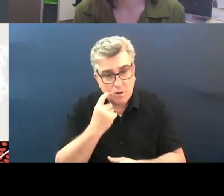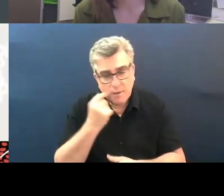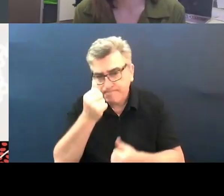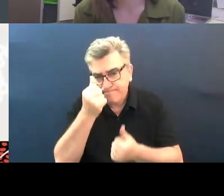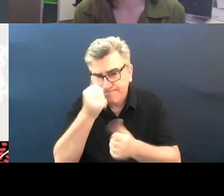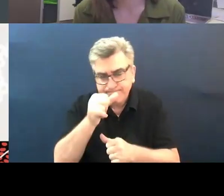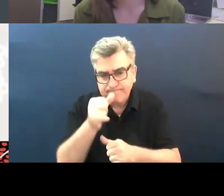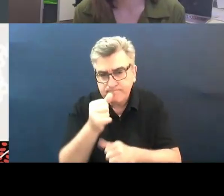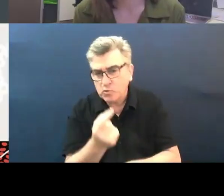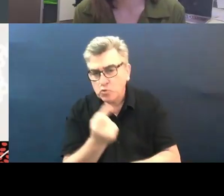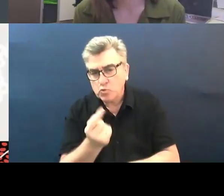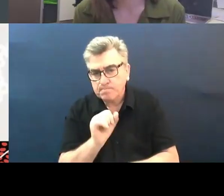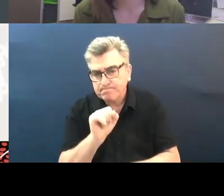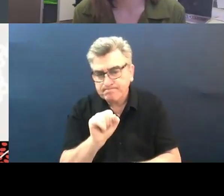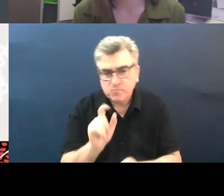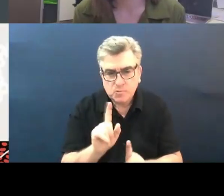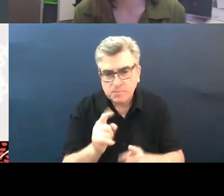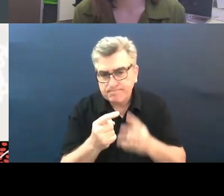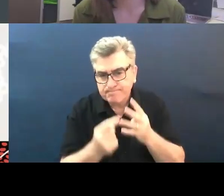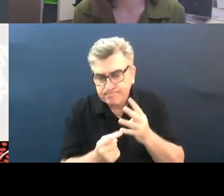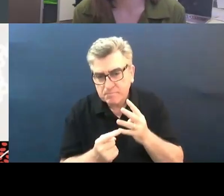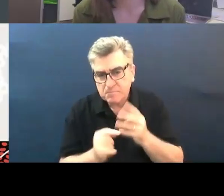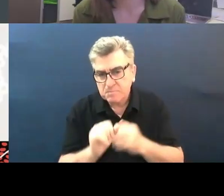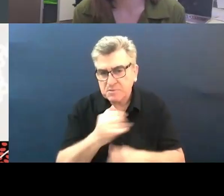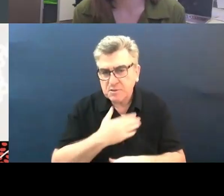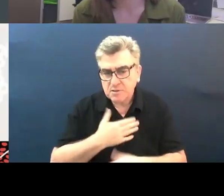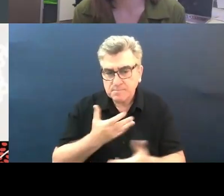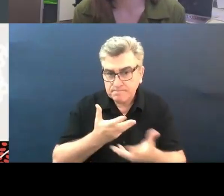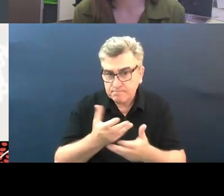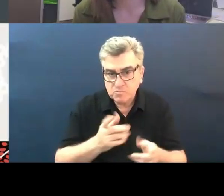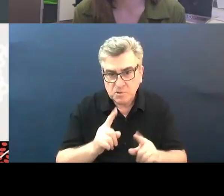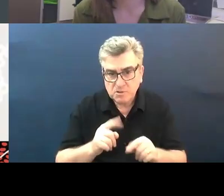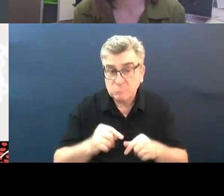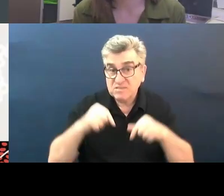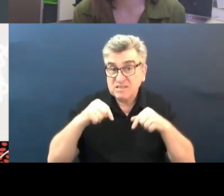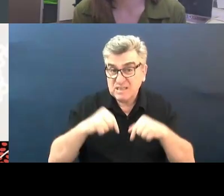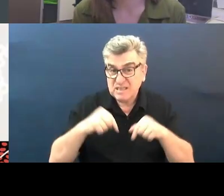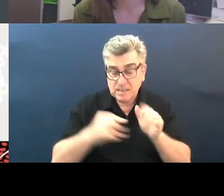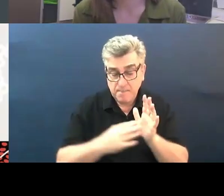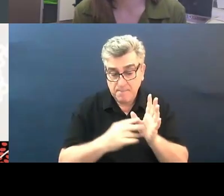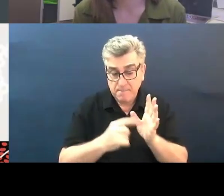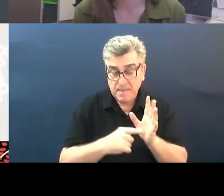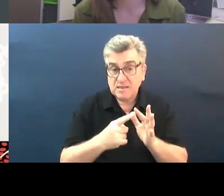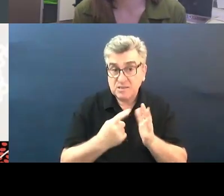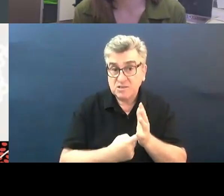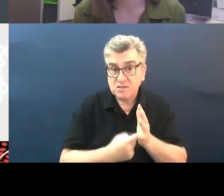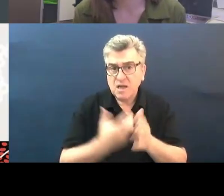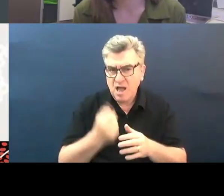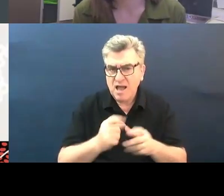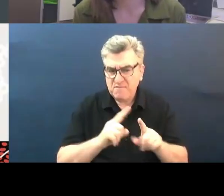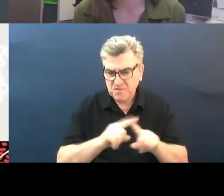or how they want to communicate. Because here in the Mater we have tools that we use to help